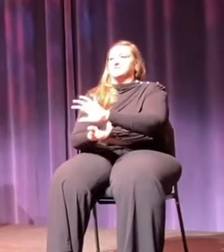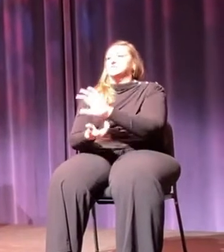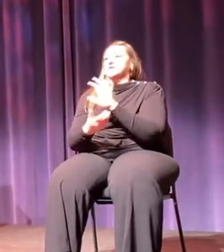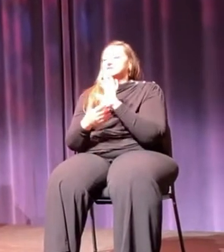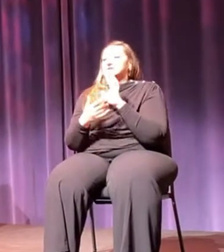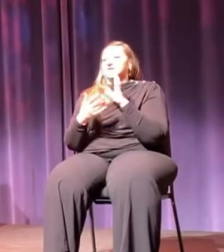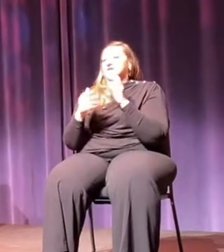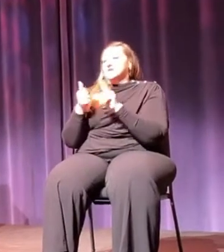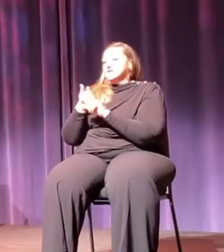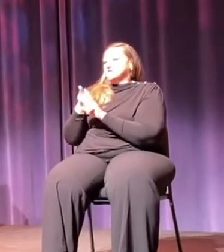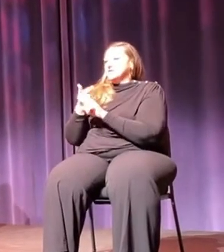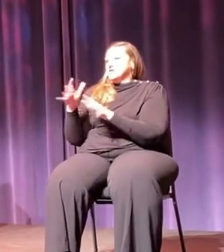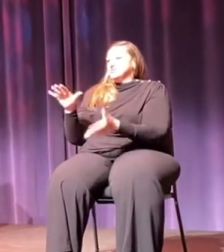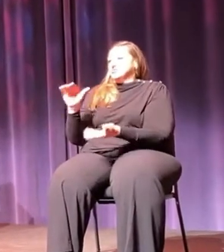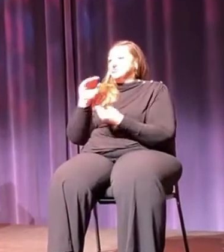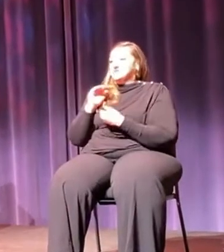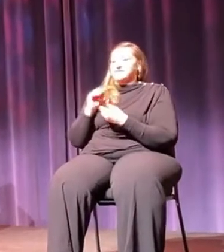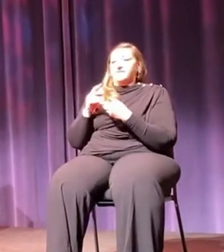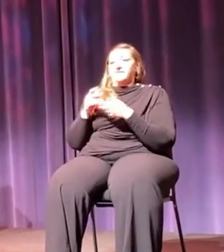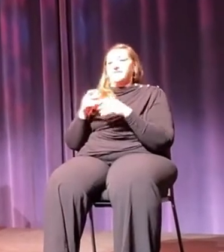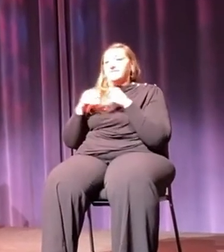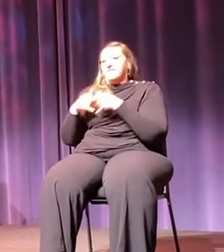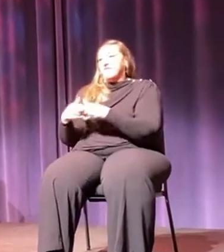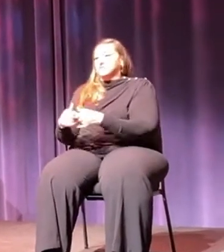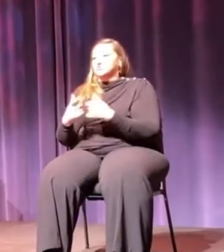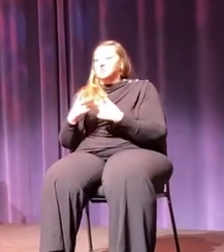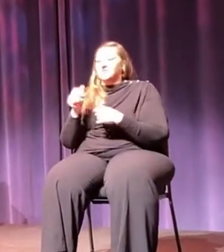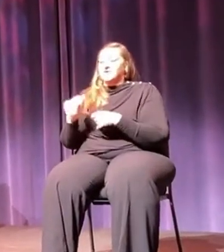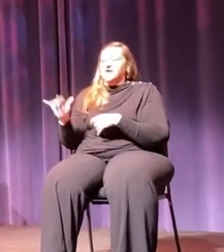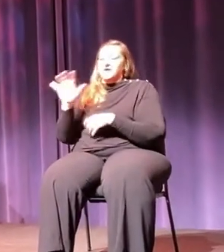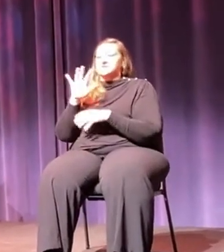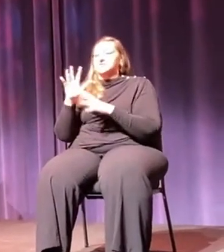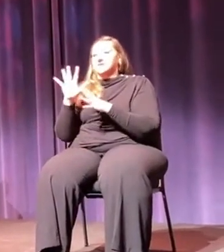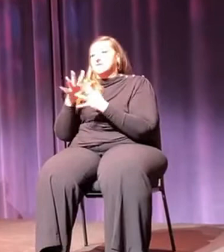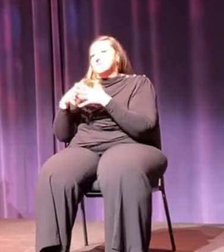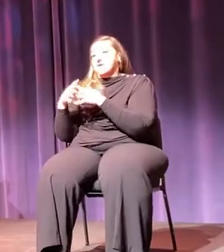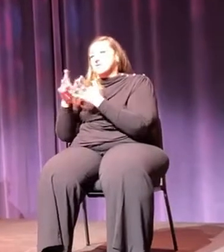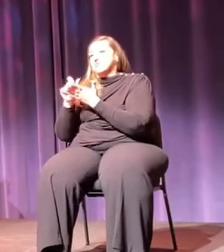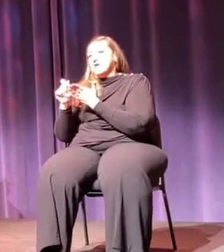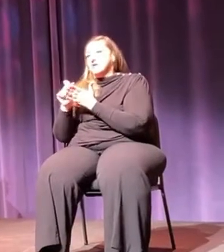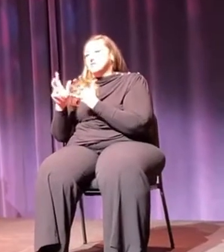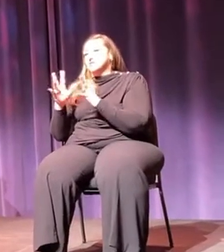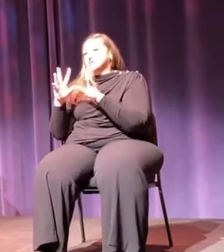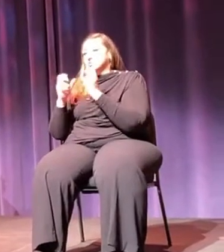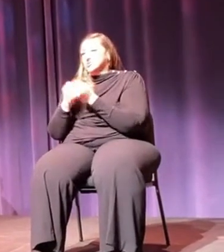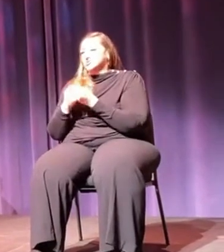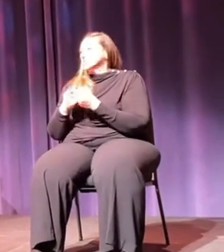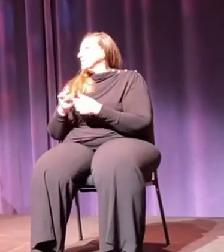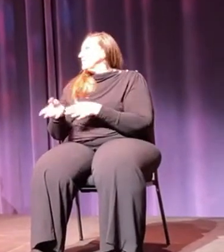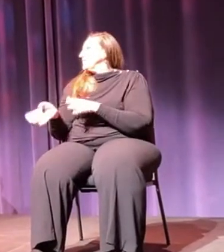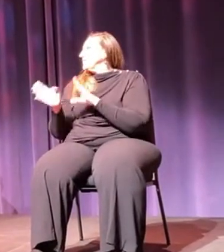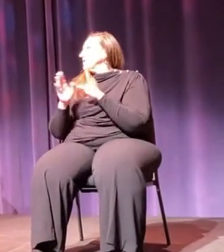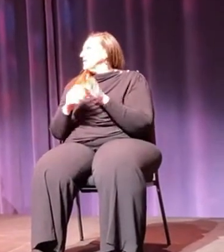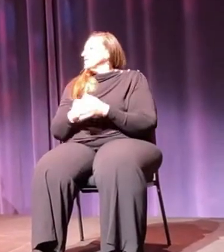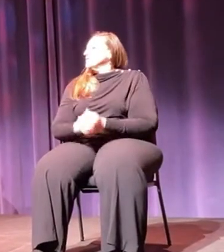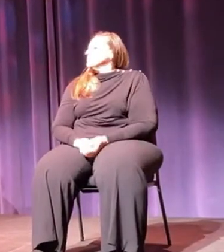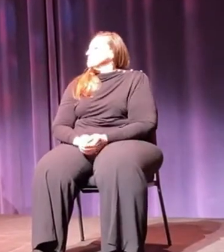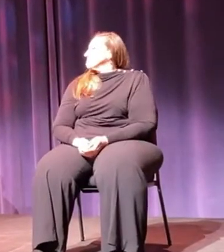huiying has received fellowships from Asian American Writers' Workshop, Kundiman, VONA/Voices and DreamYard.